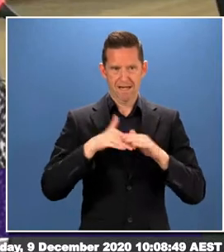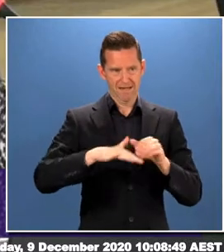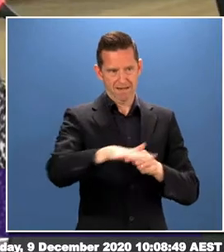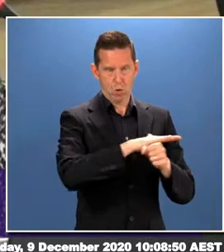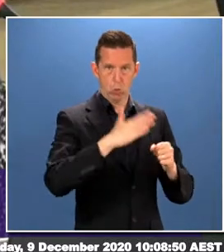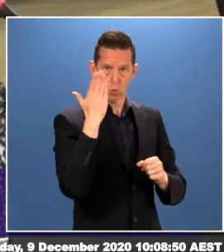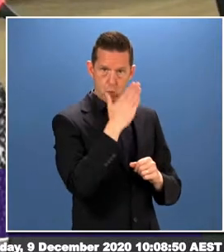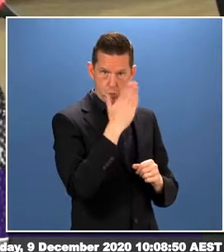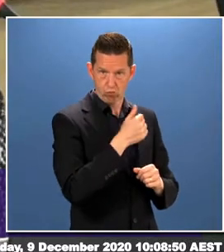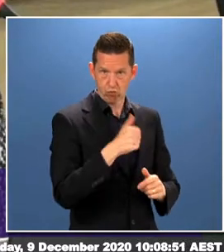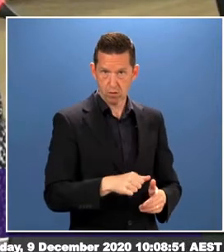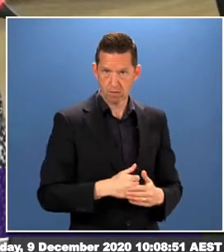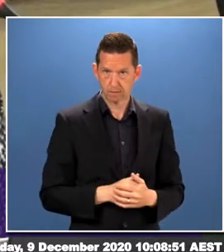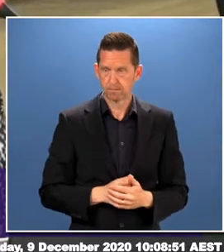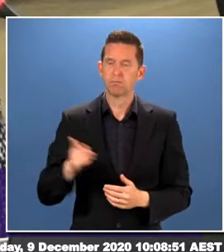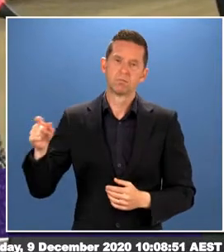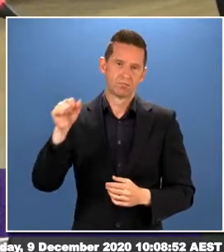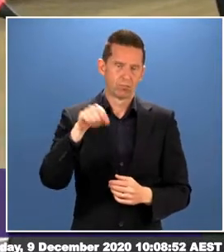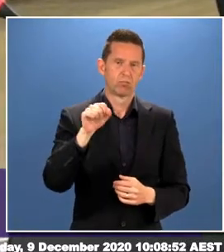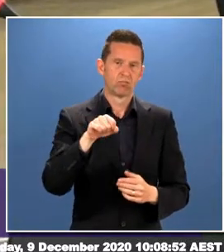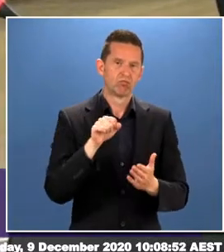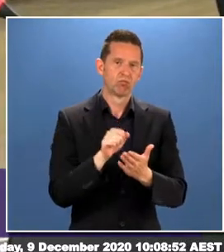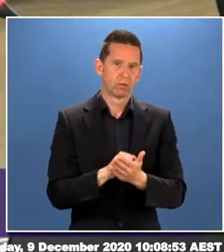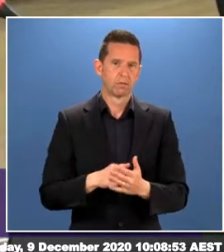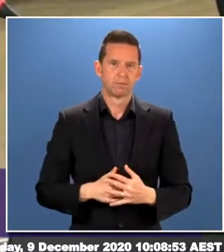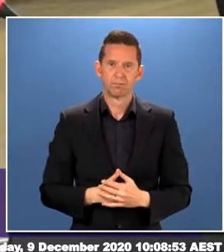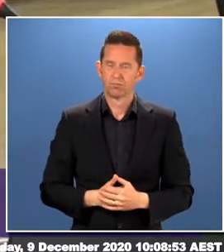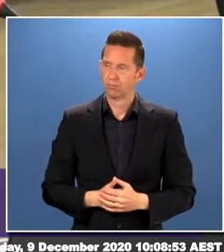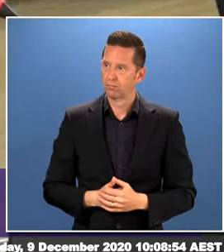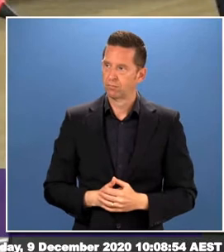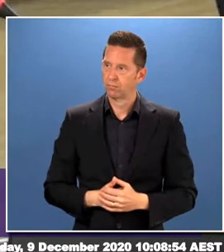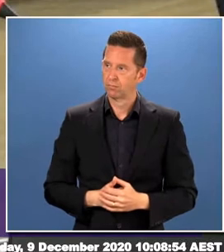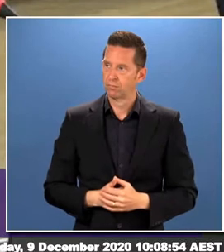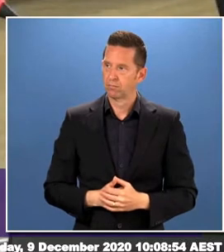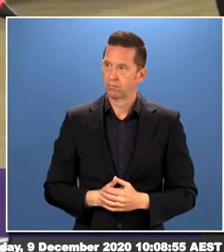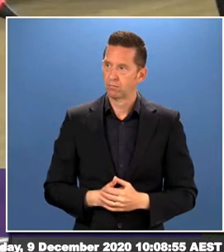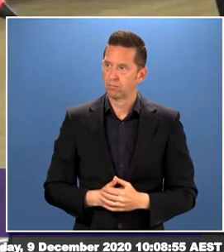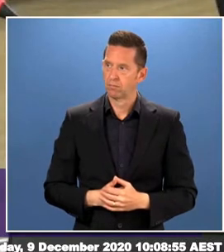Absolutely. So young people talked about how starting from the ground up and doing